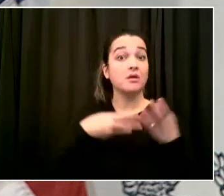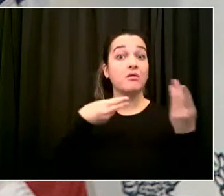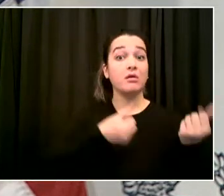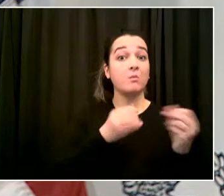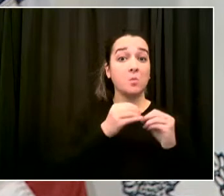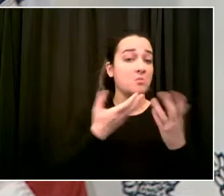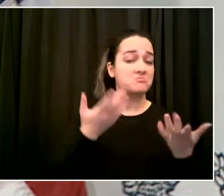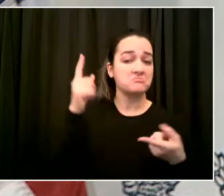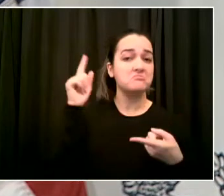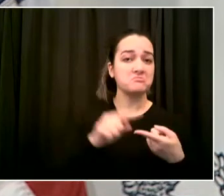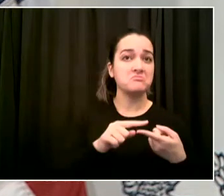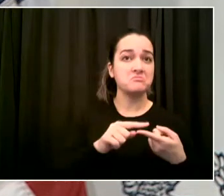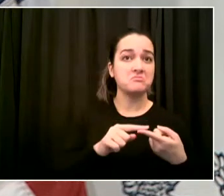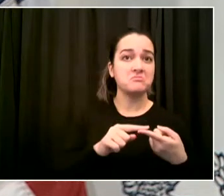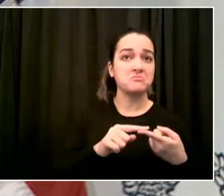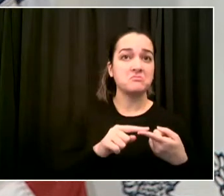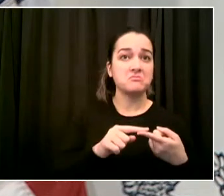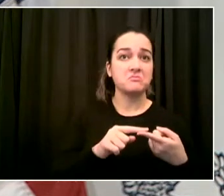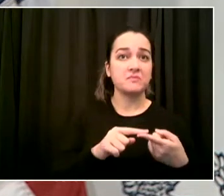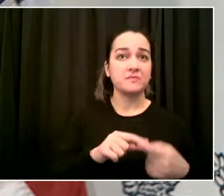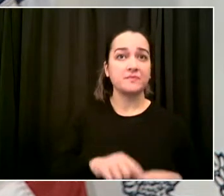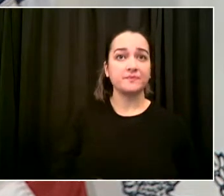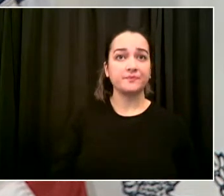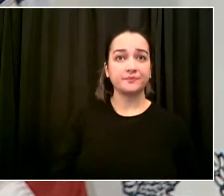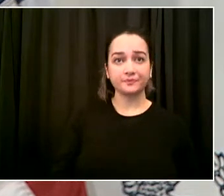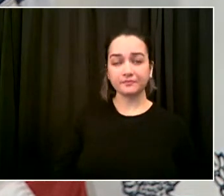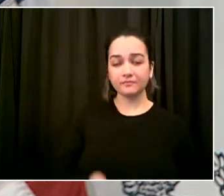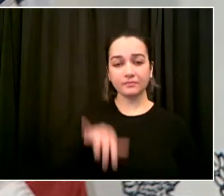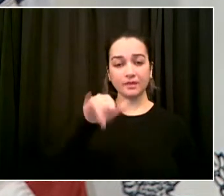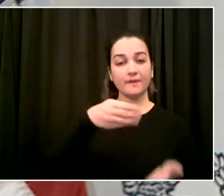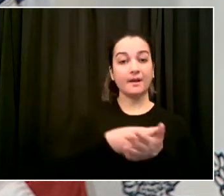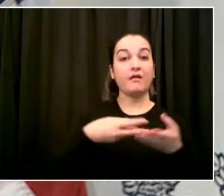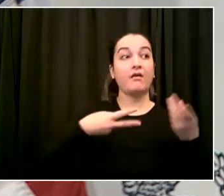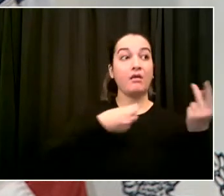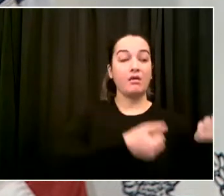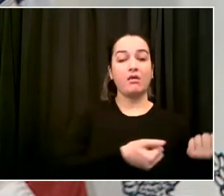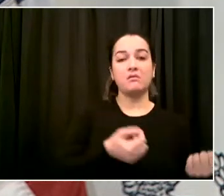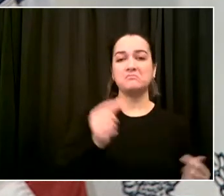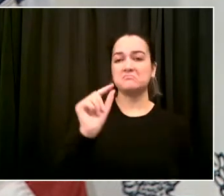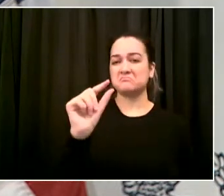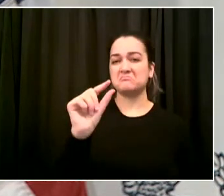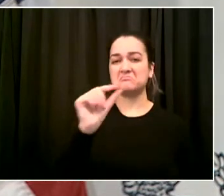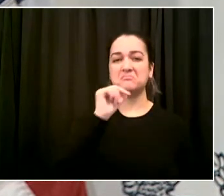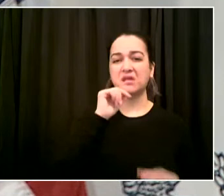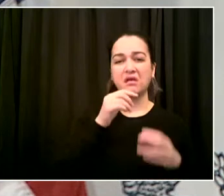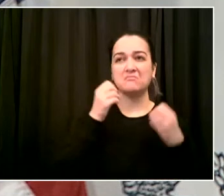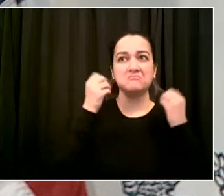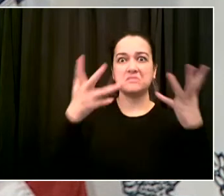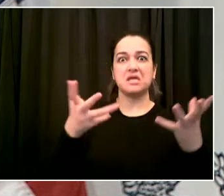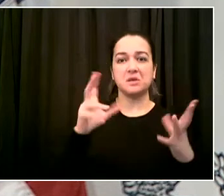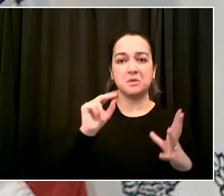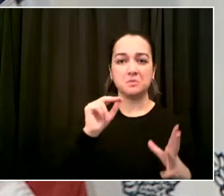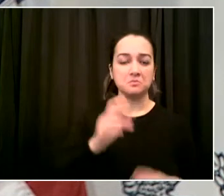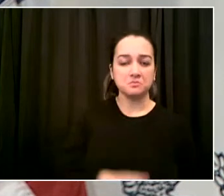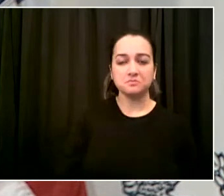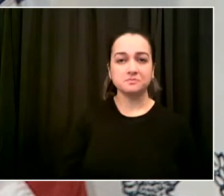FOLLOW UP WHAT THAT NUMBER IS AND D NCOFFM IRWE HAVE BEEN GETTTNGI UOR FEDERAL REIMBURSEMENT BUT THANKFULLY IT'S A LOT SMALLER THAN WHAT WE